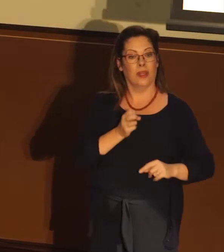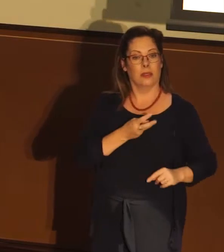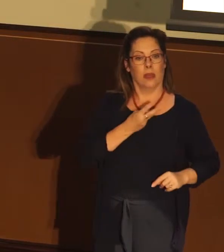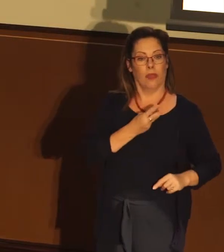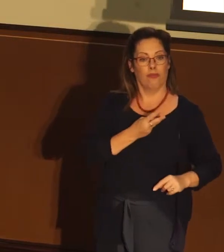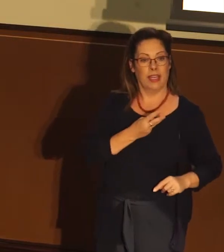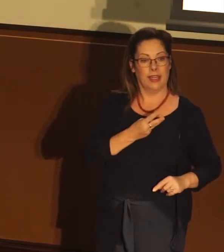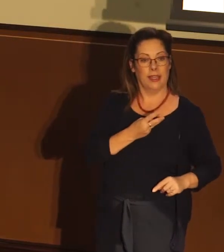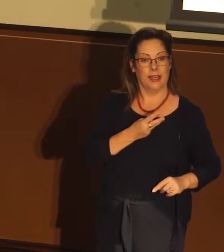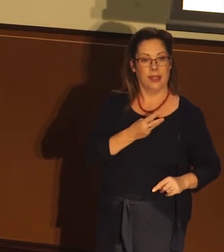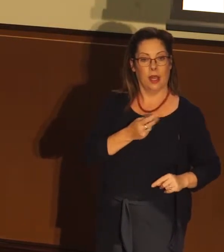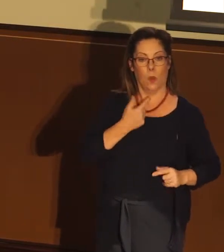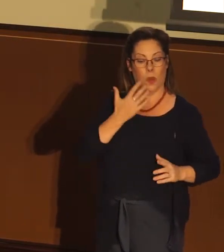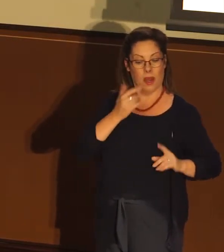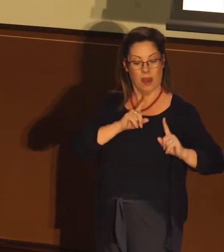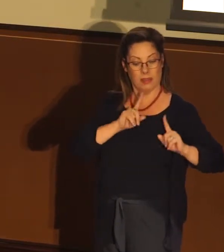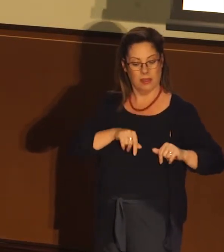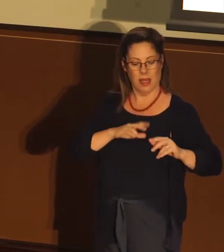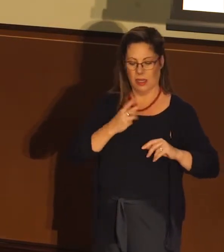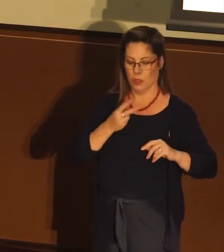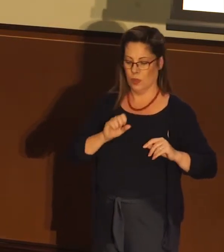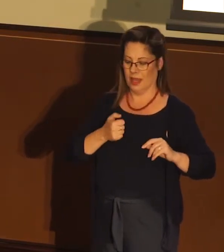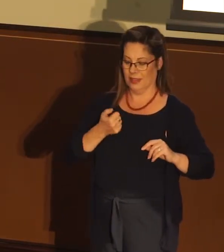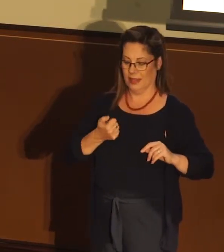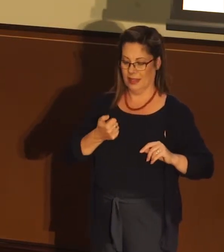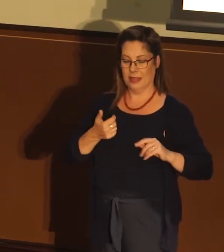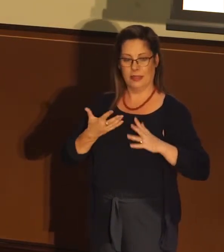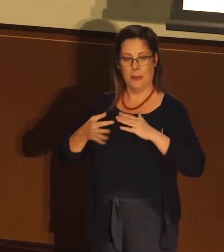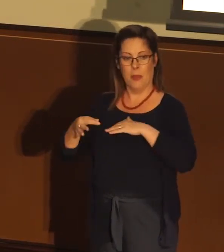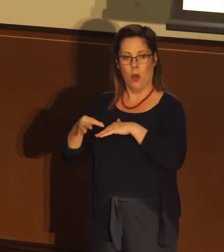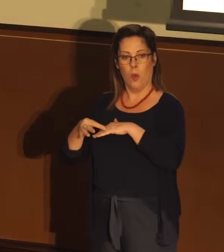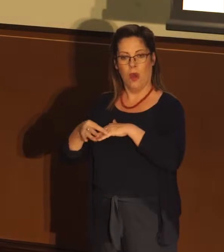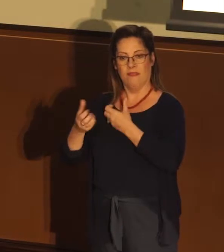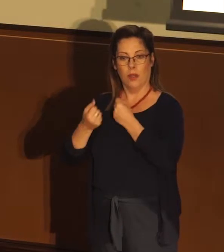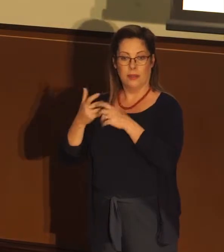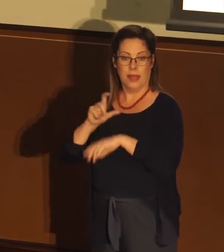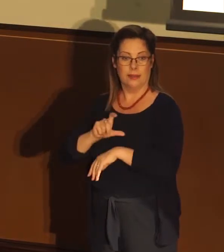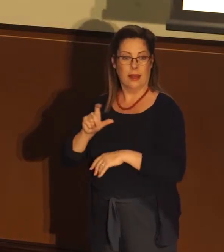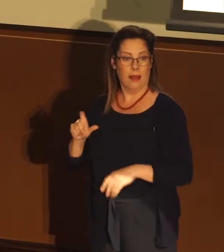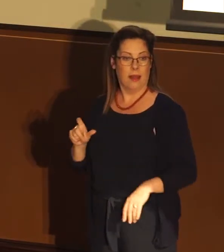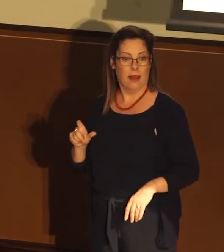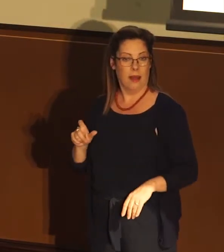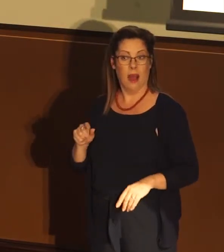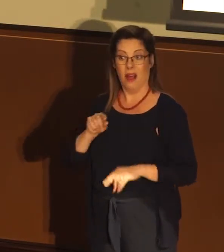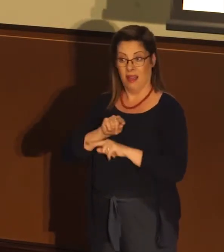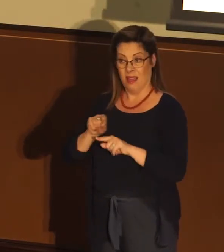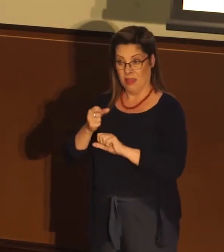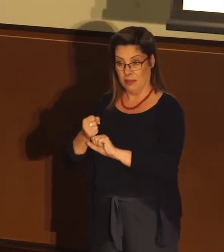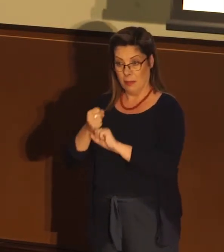a fairly big thing happened in my family, my wife got cancer. And the support and everything that I got from them,